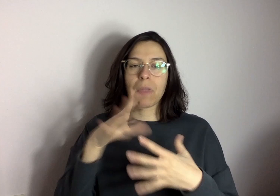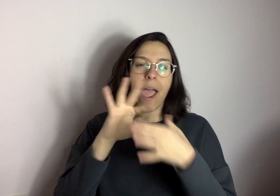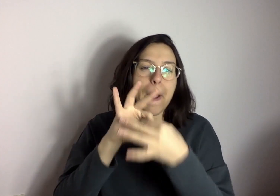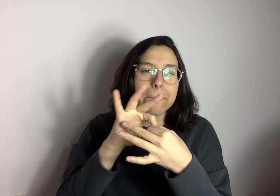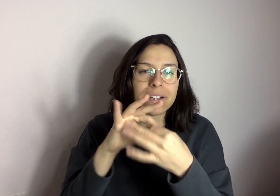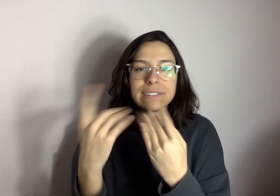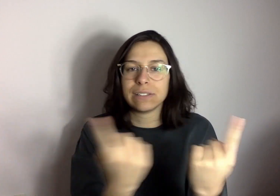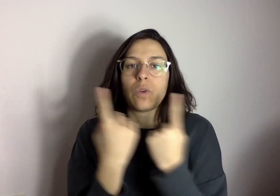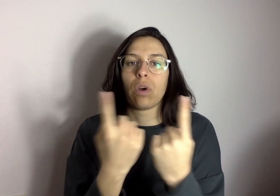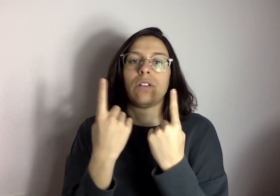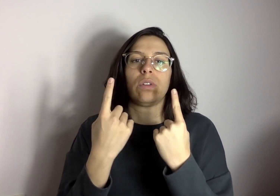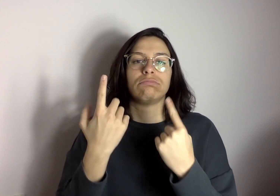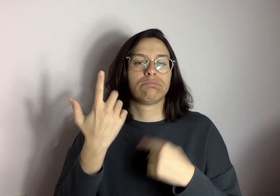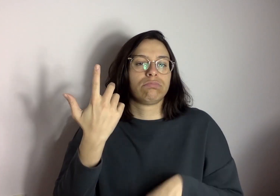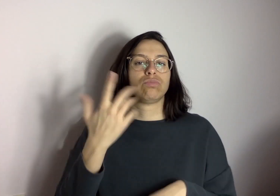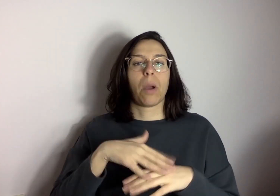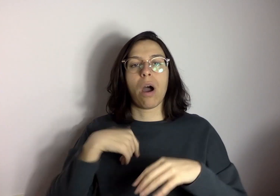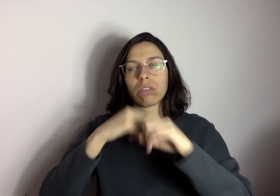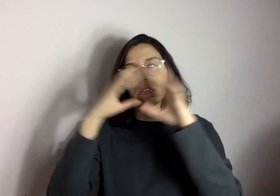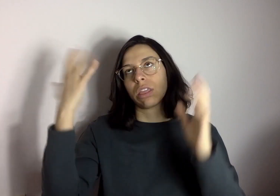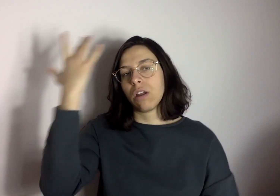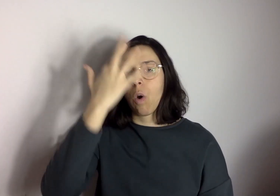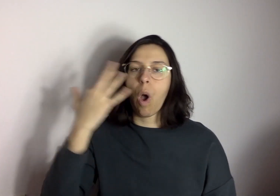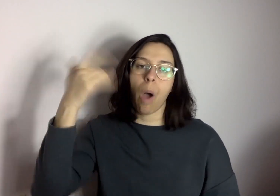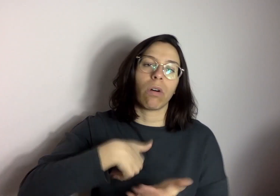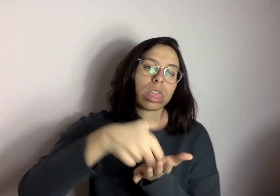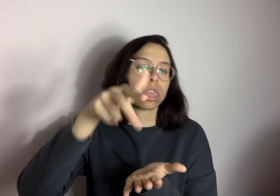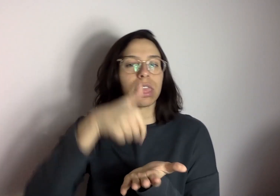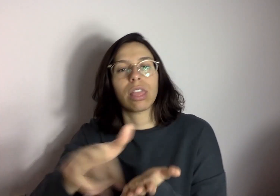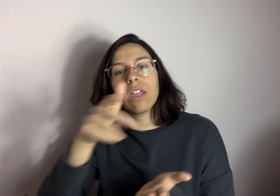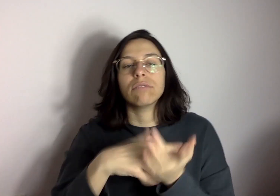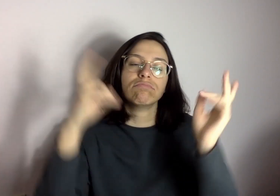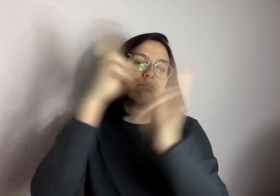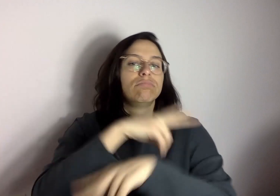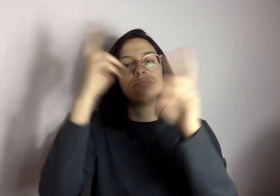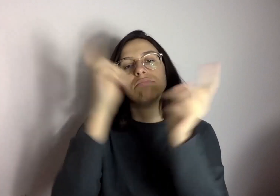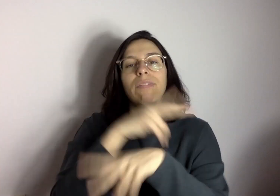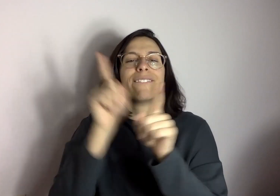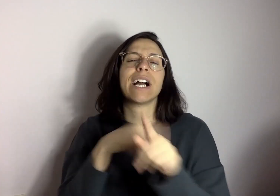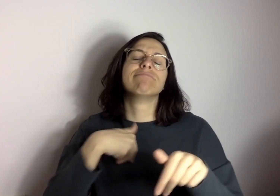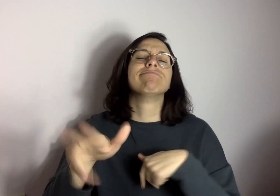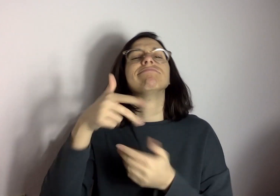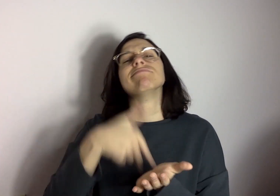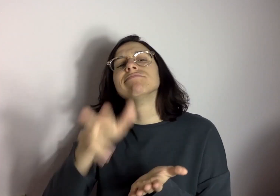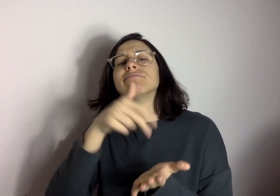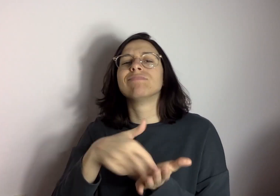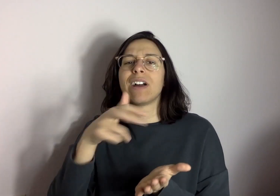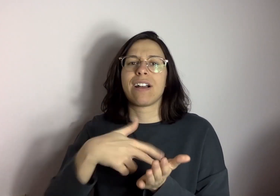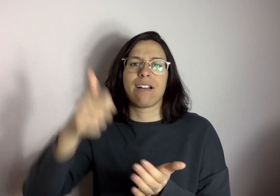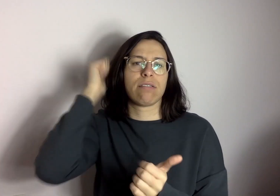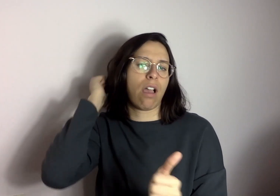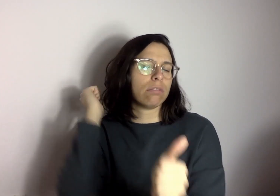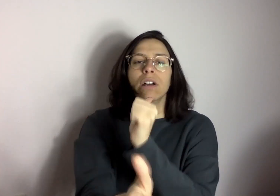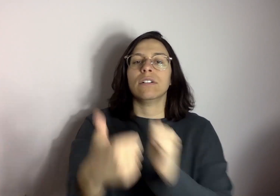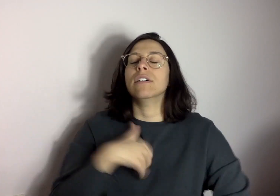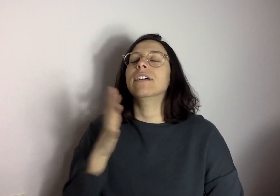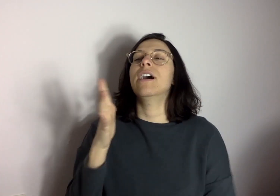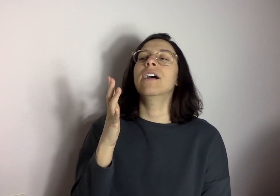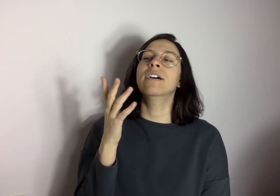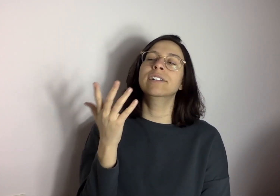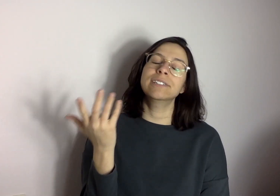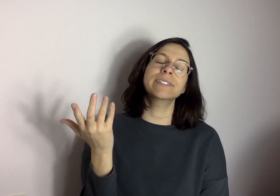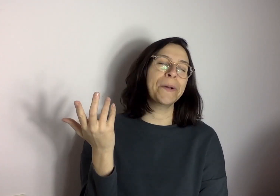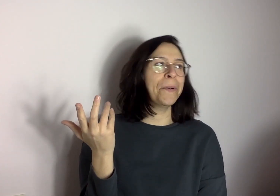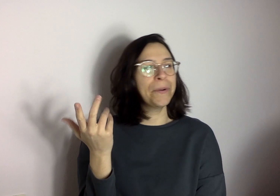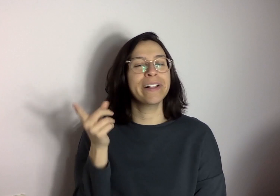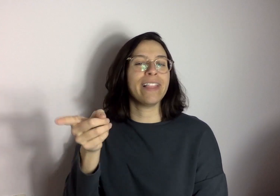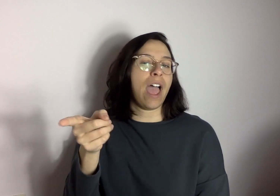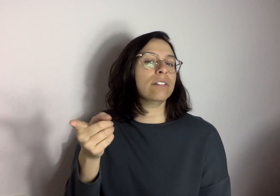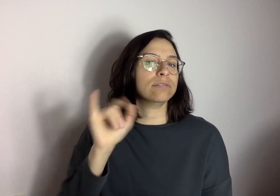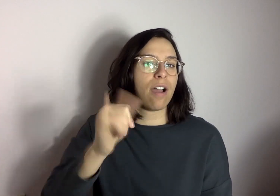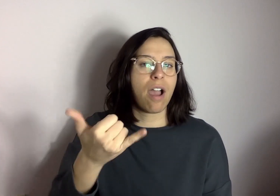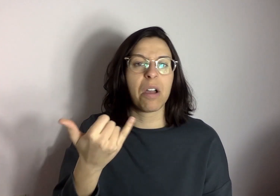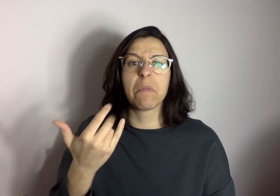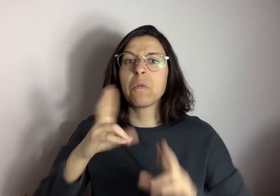….well it depends on the situation because if I walk and day dream alot and something is rushing by yes I startle